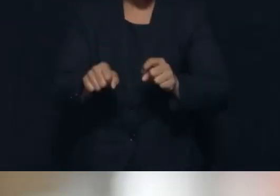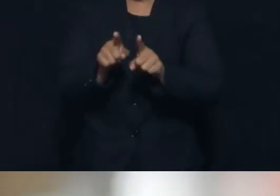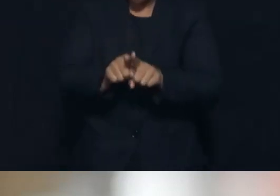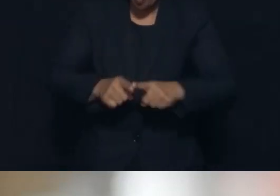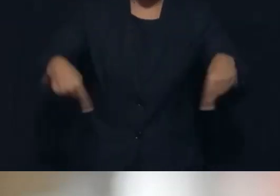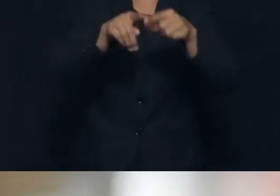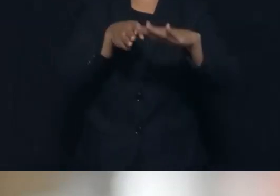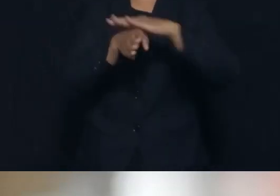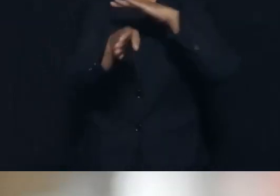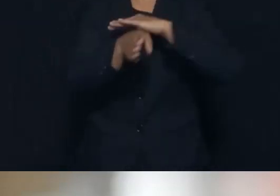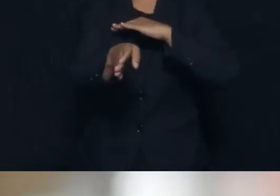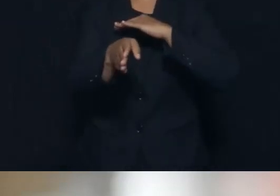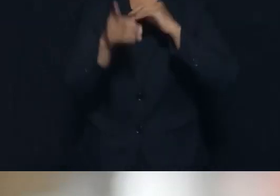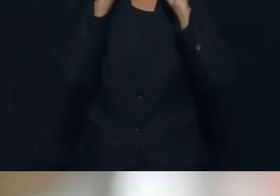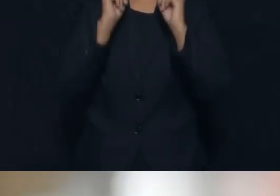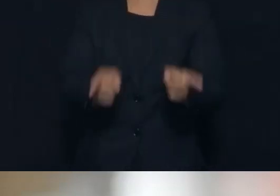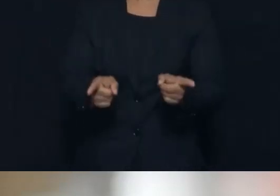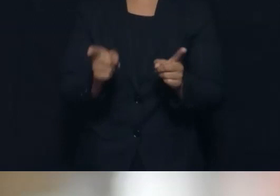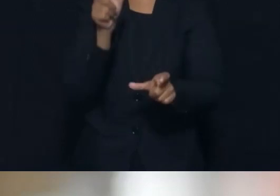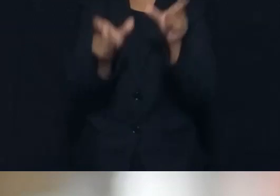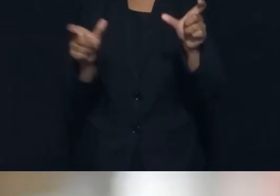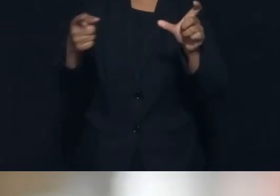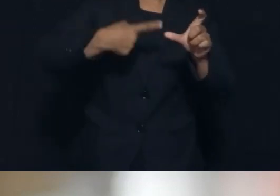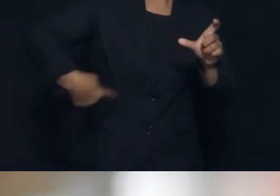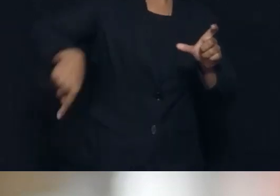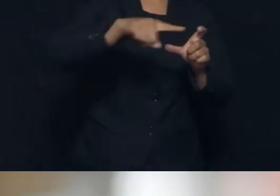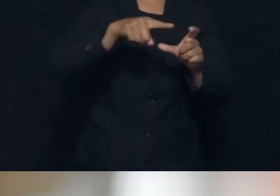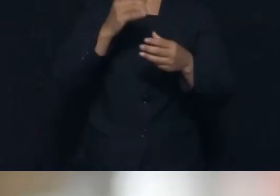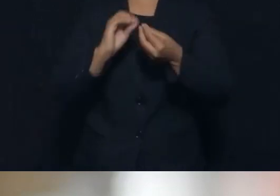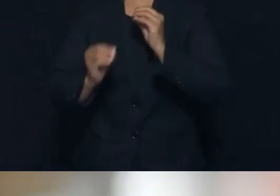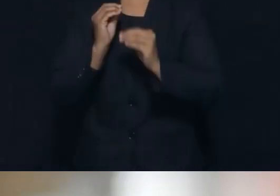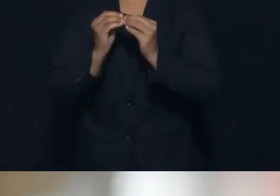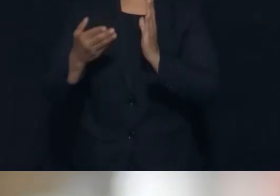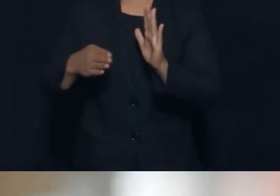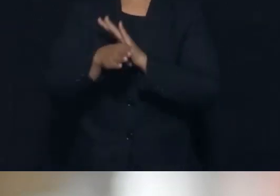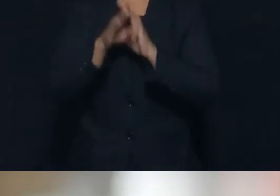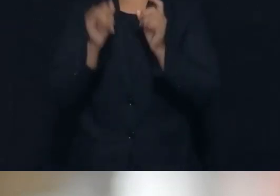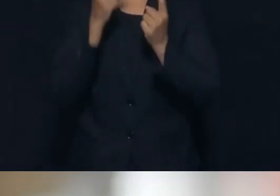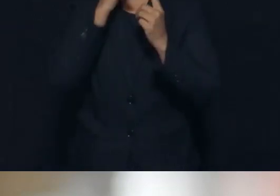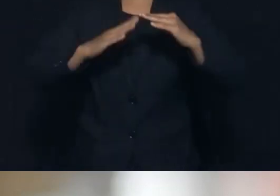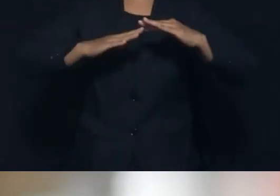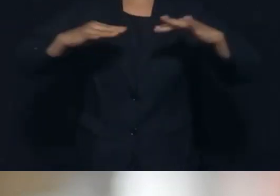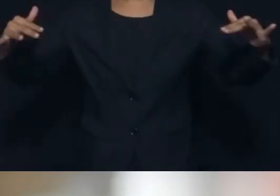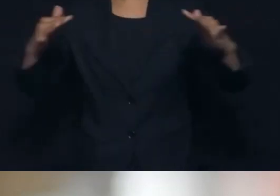That outcomes needs to be accessible for universal design and diversity approach.